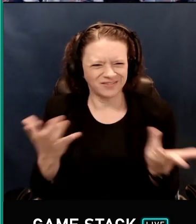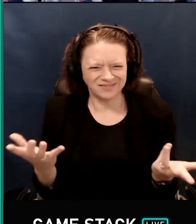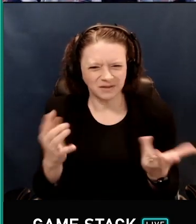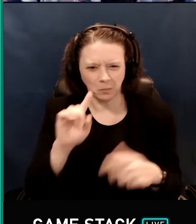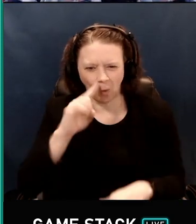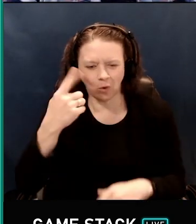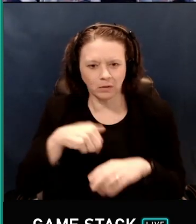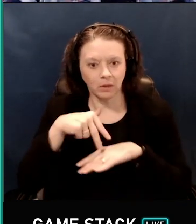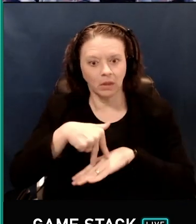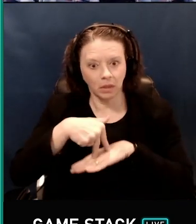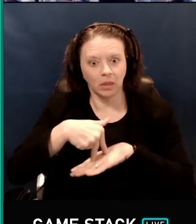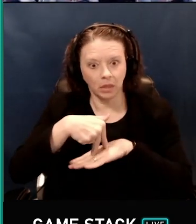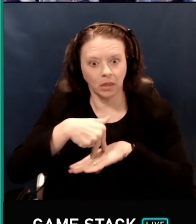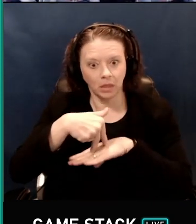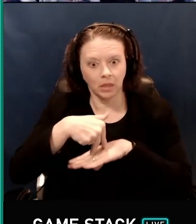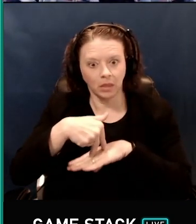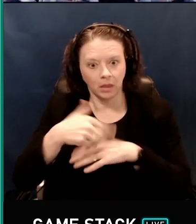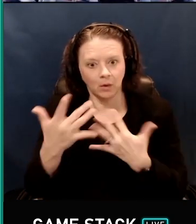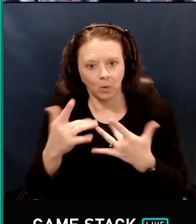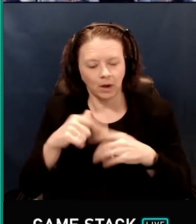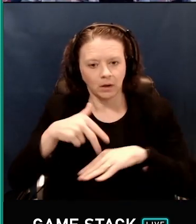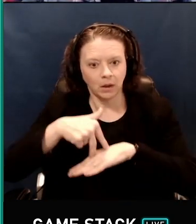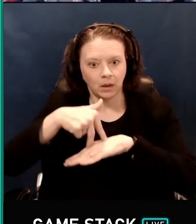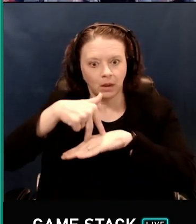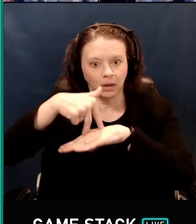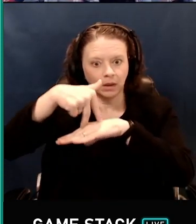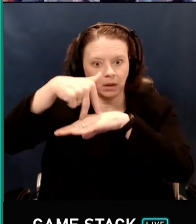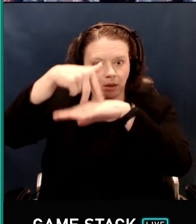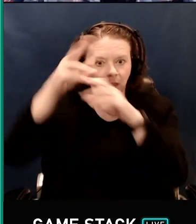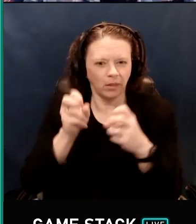are we really utilizing the hardware effectively in these experiences,